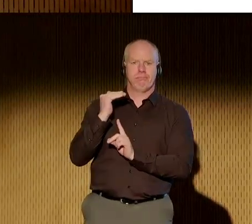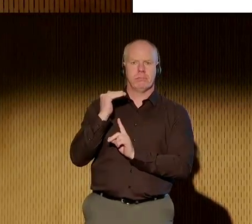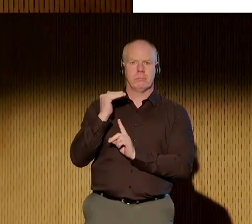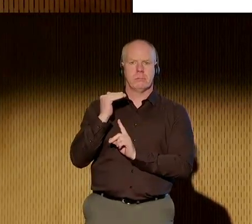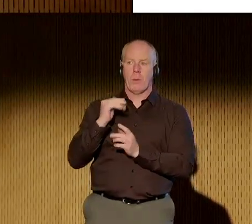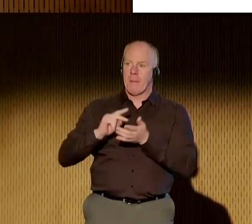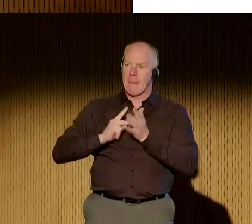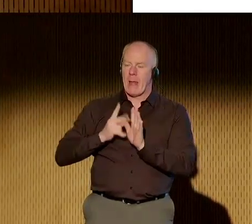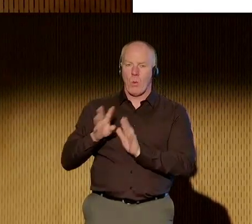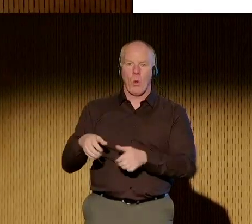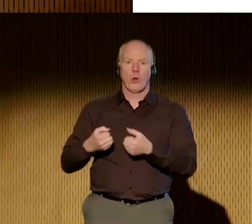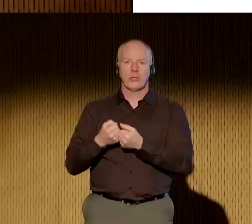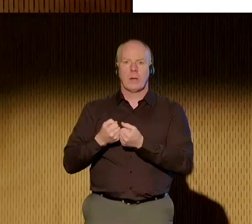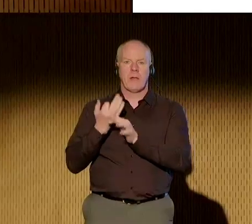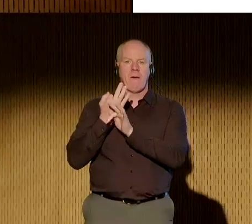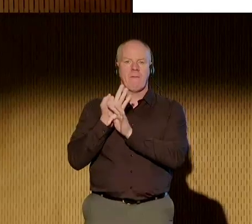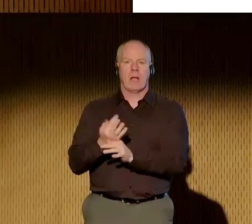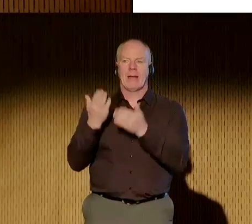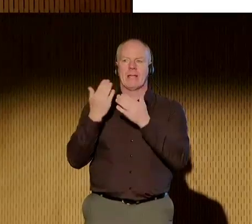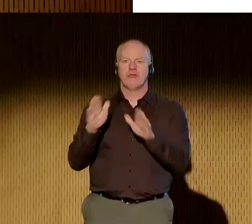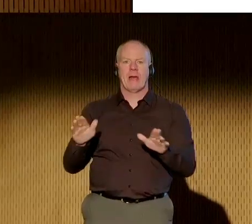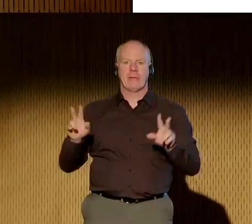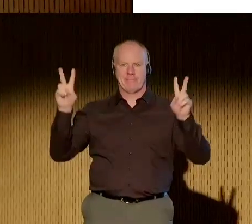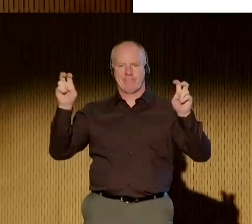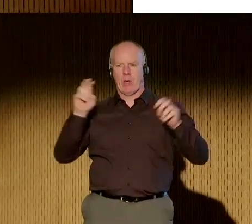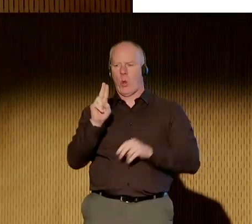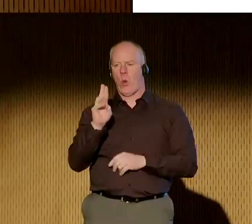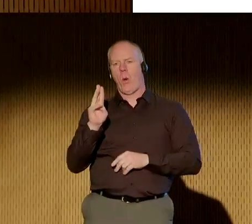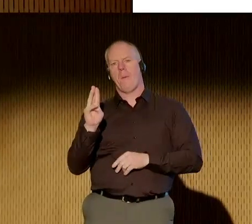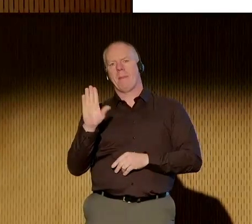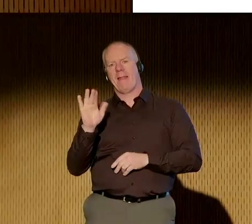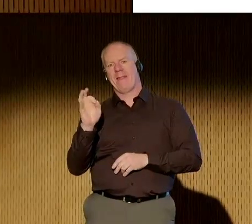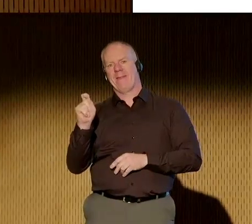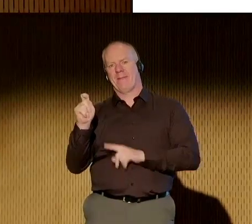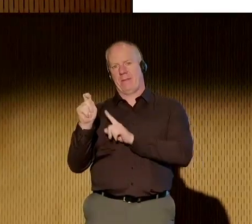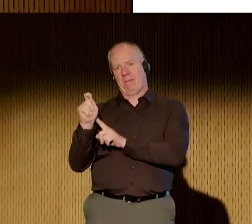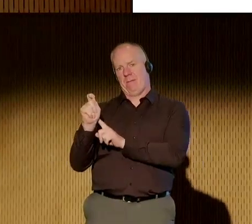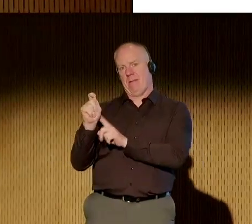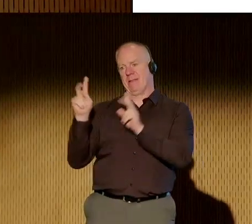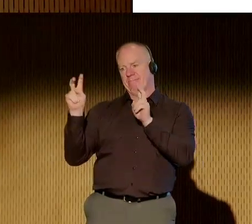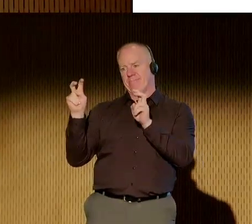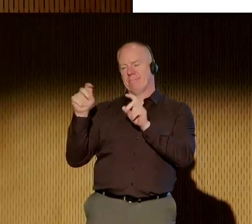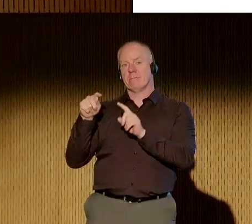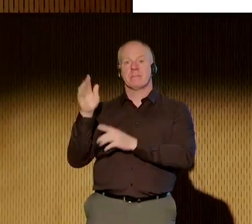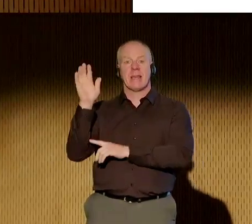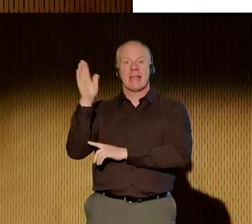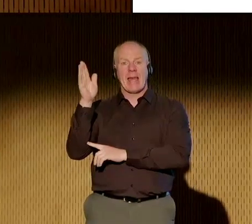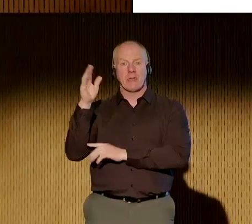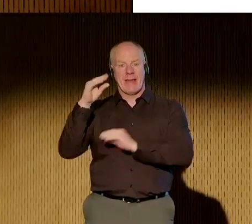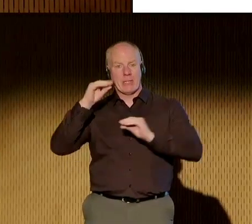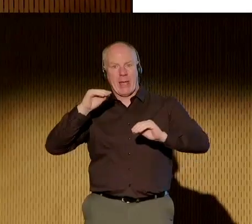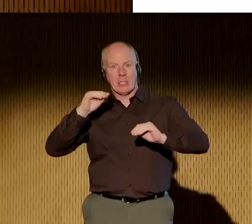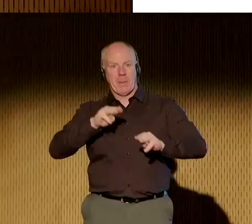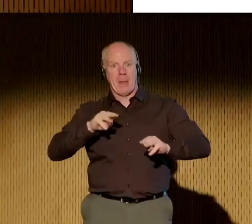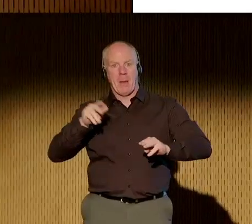workshops under the general heading UpLift. Here lecturers and educators have the opportunity to